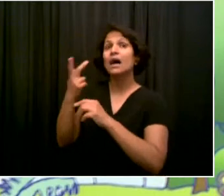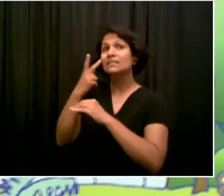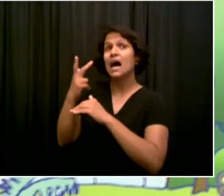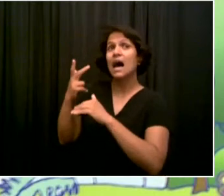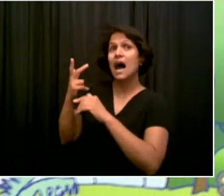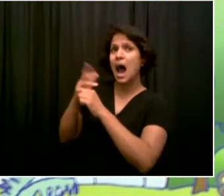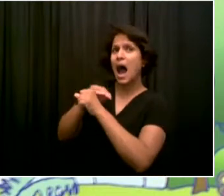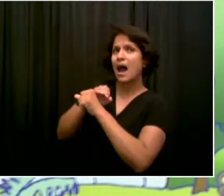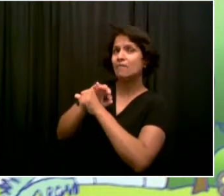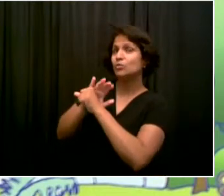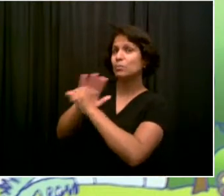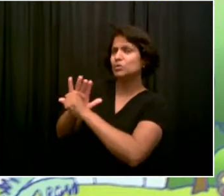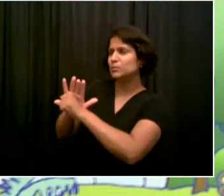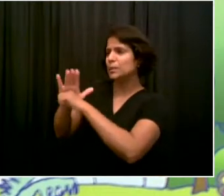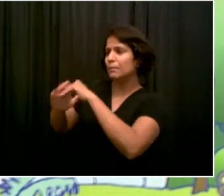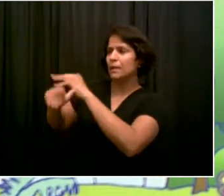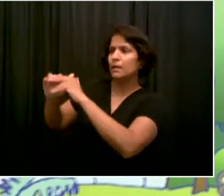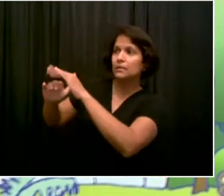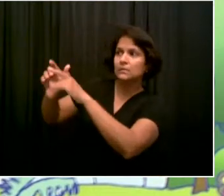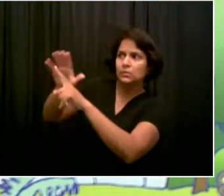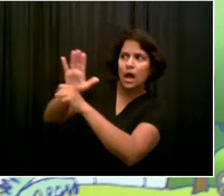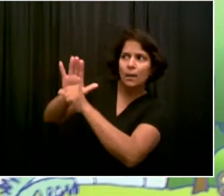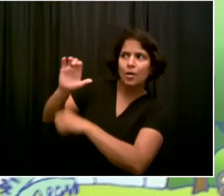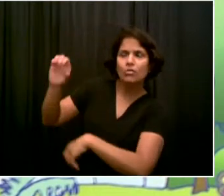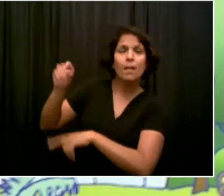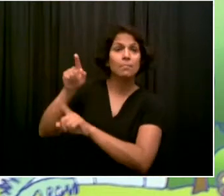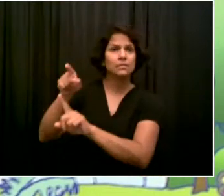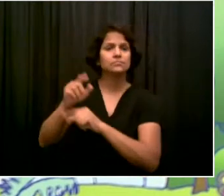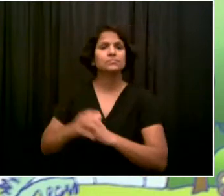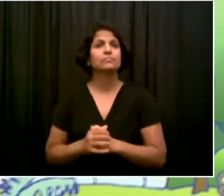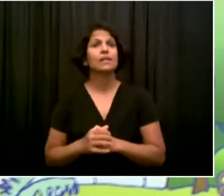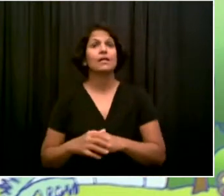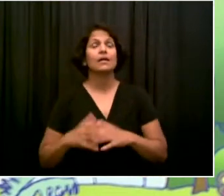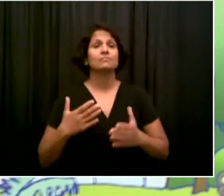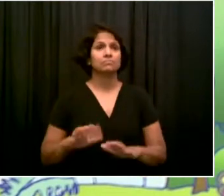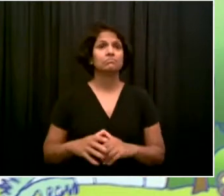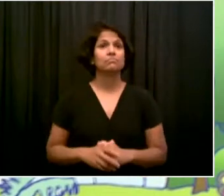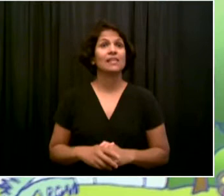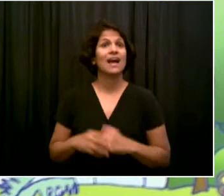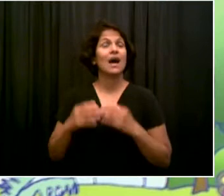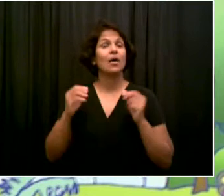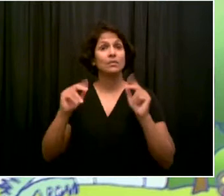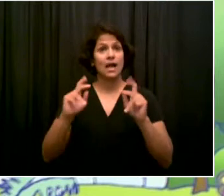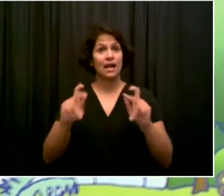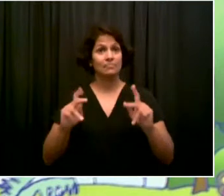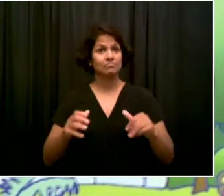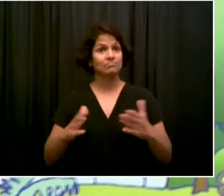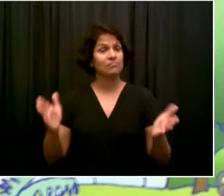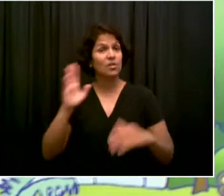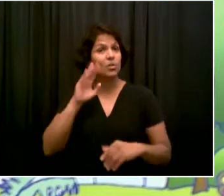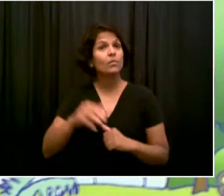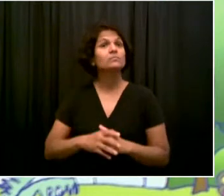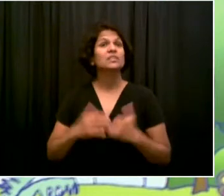IF WE CAN SEE A POSITIVE OUTCOME. I WANT TO BEL=CuE WITH :t! AMOUNT OF PRESSURE HAPPENING NOW WE